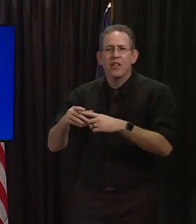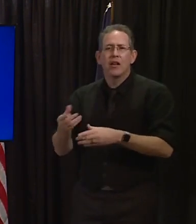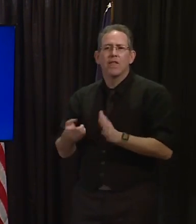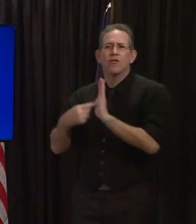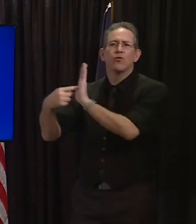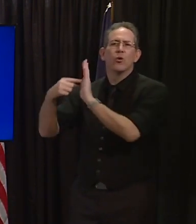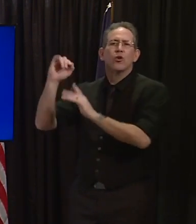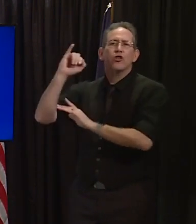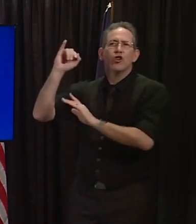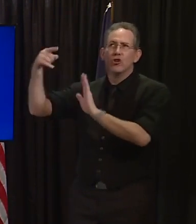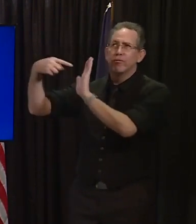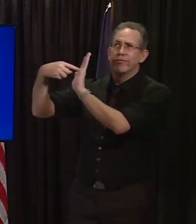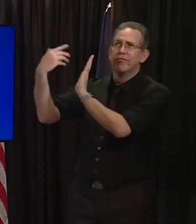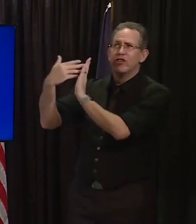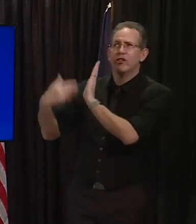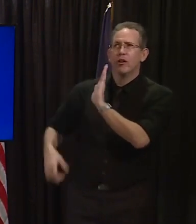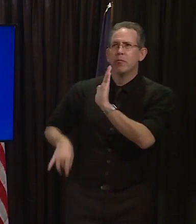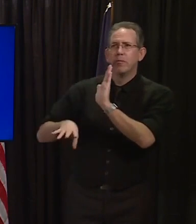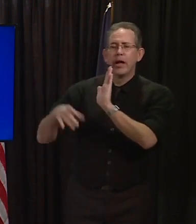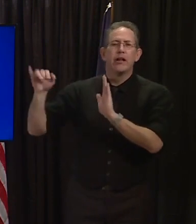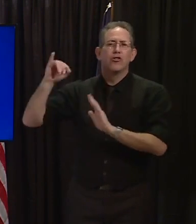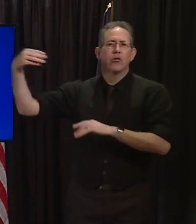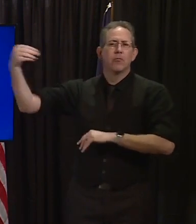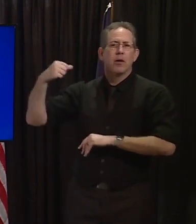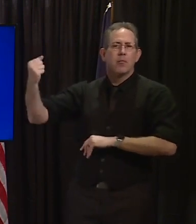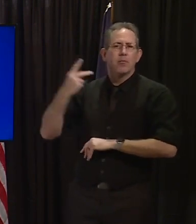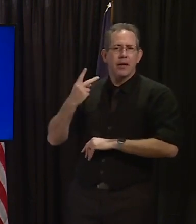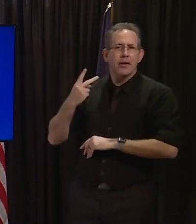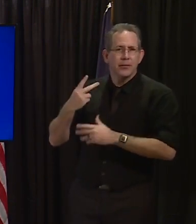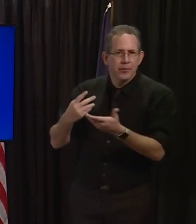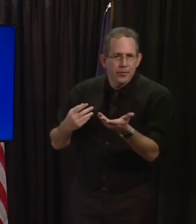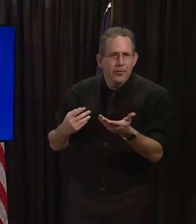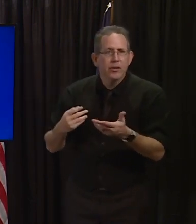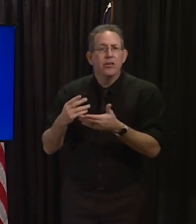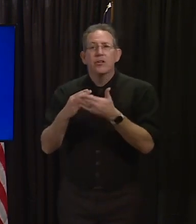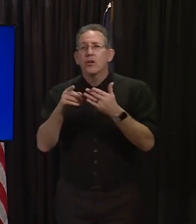no cost upfront option at pharmacies are pharmacy option is now fully